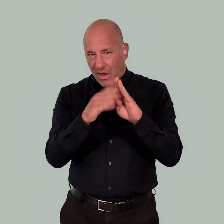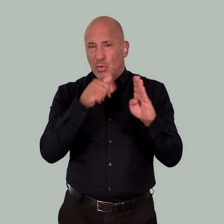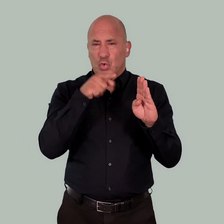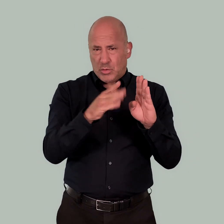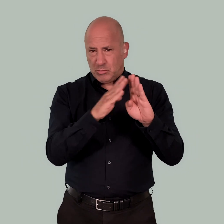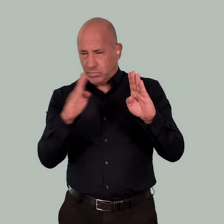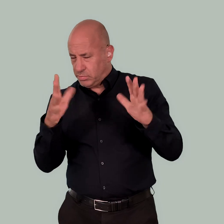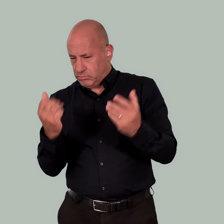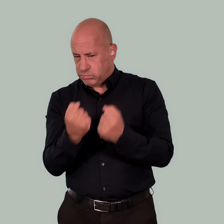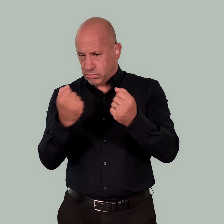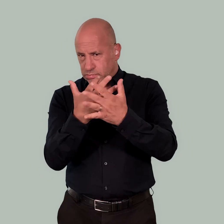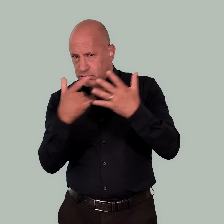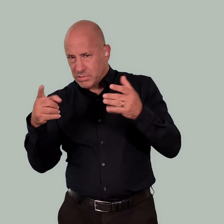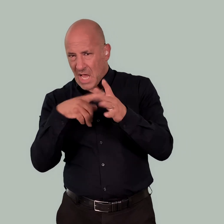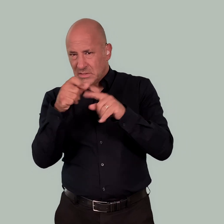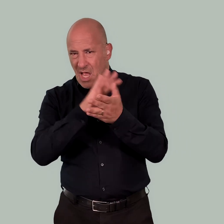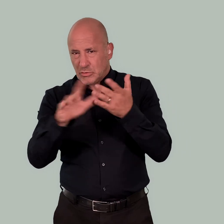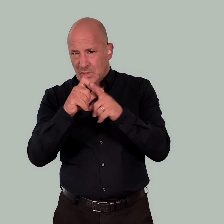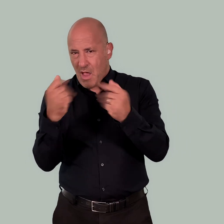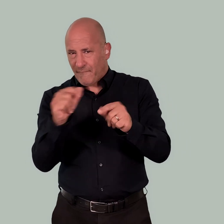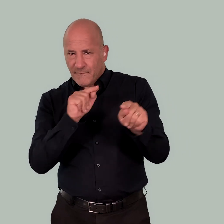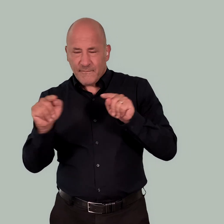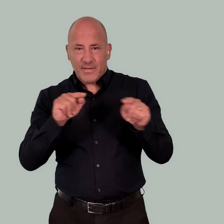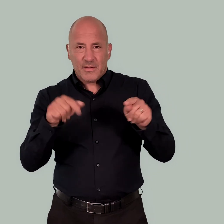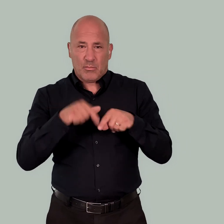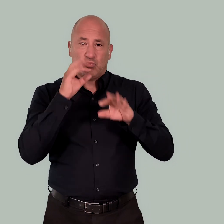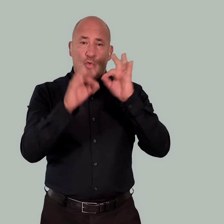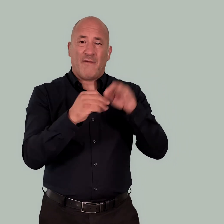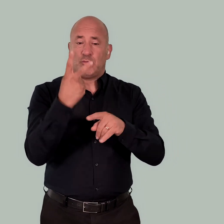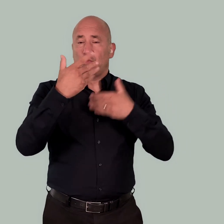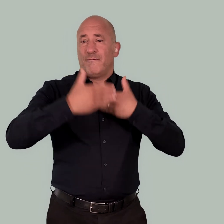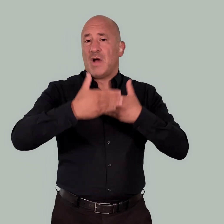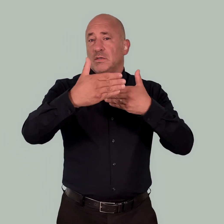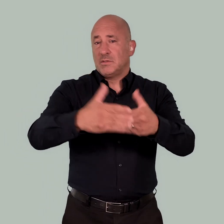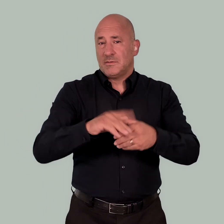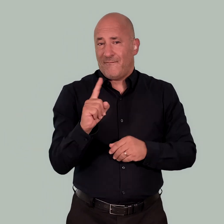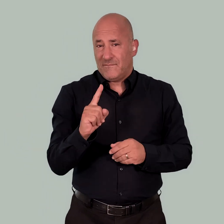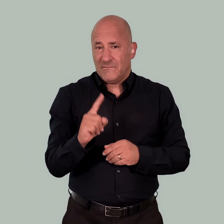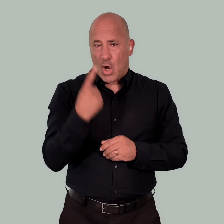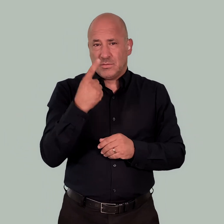was used to estimate possible prevalence of ADHD. The survey has two phases,